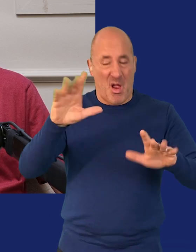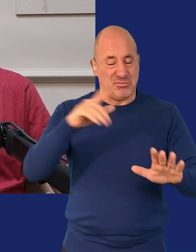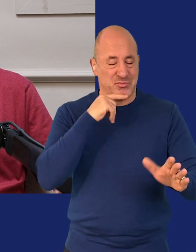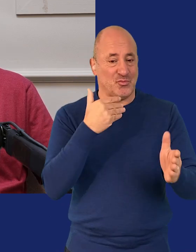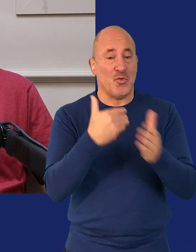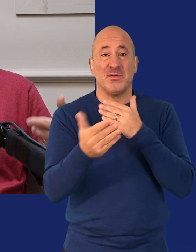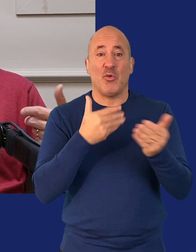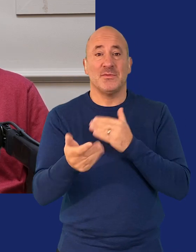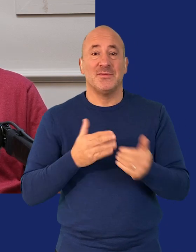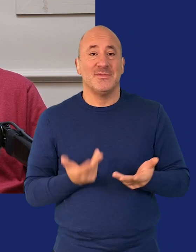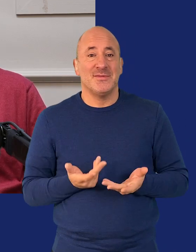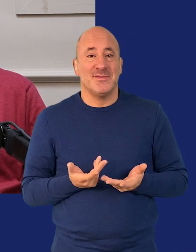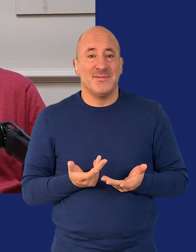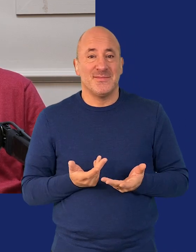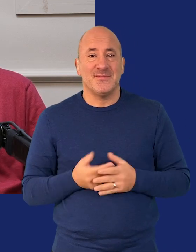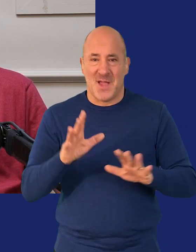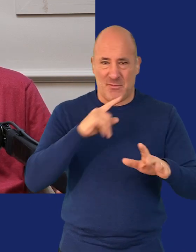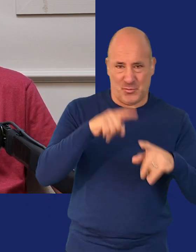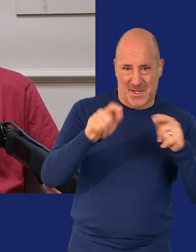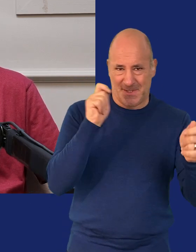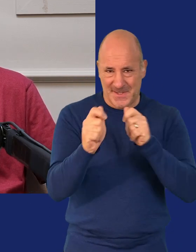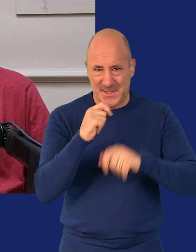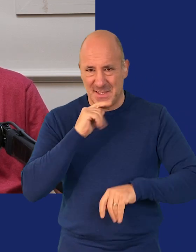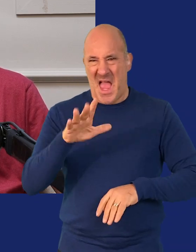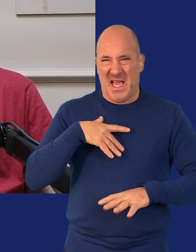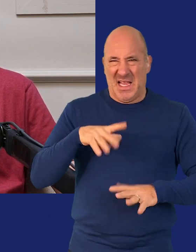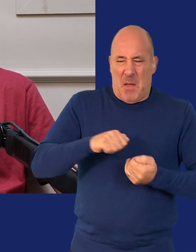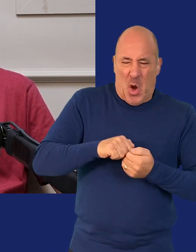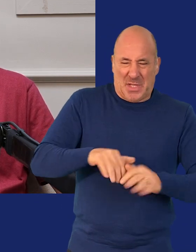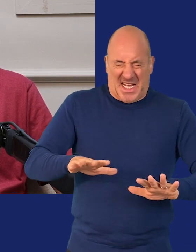So to try and rectify it make- almost make amends I suppose but you know